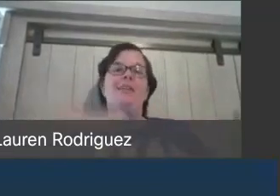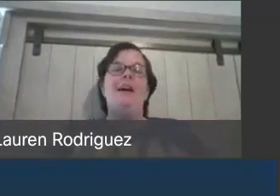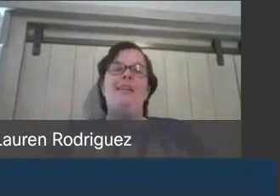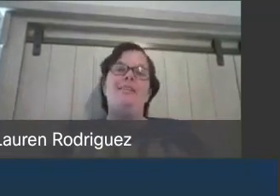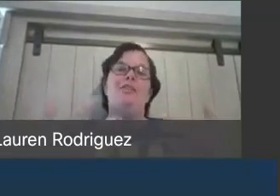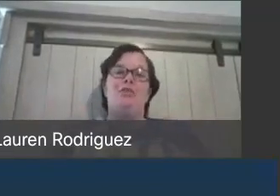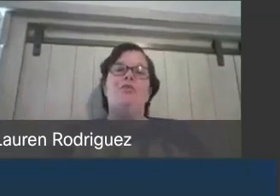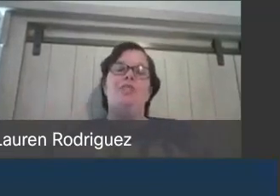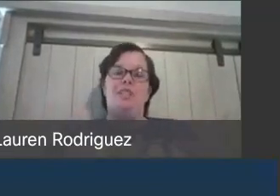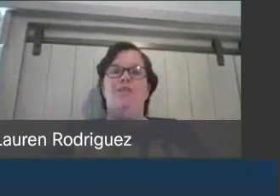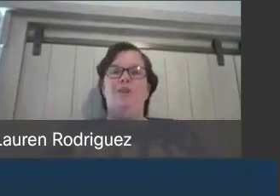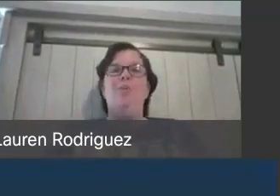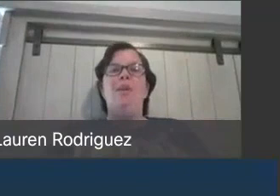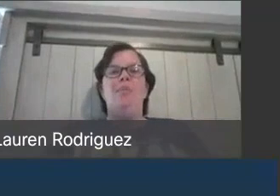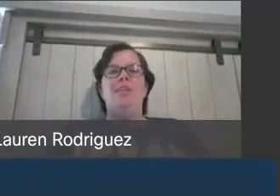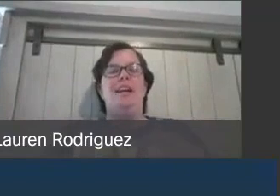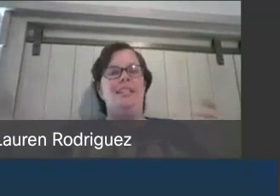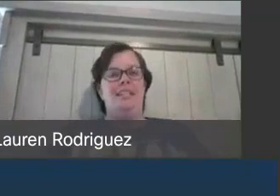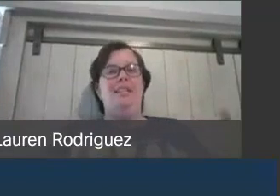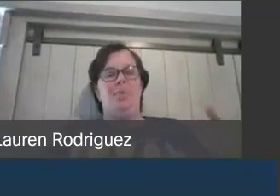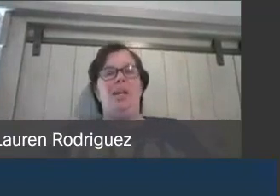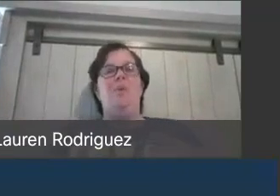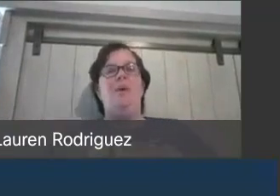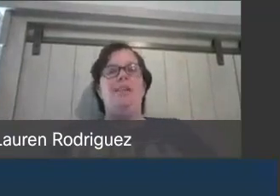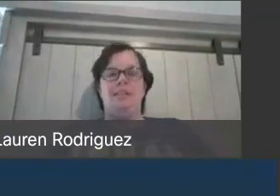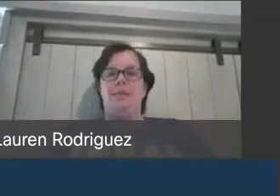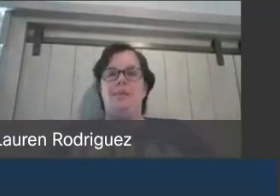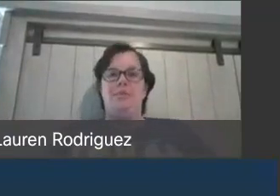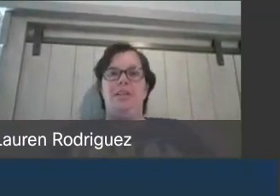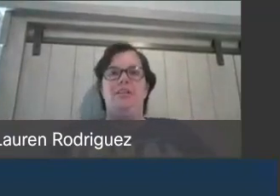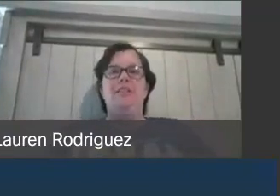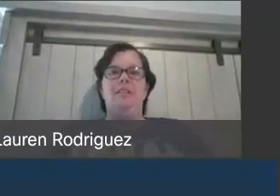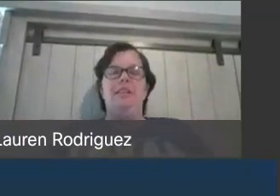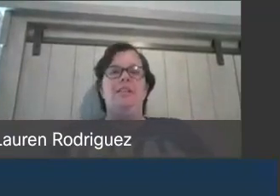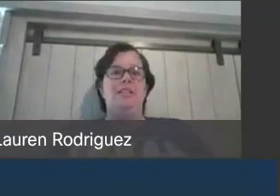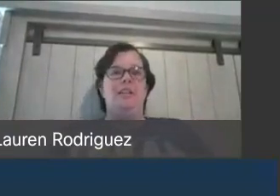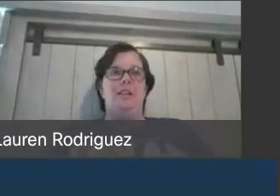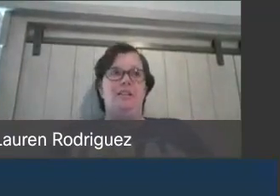And it's all honest and truth and stuff you told me, but kind of seeing it in black and white can sometimes be a little stark.